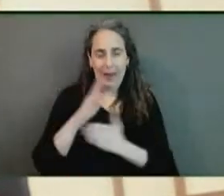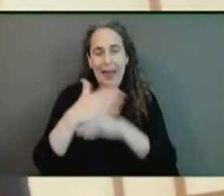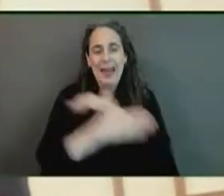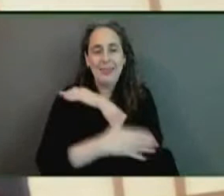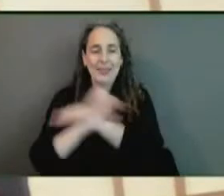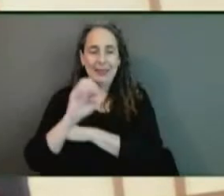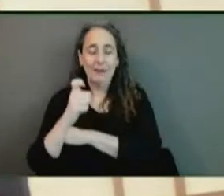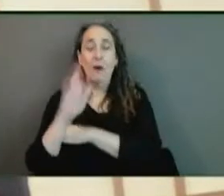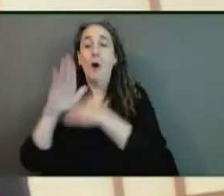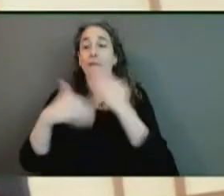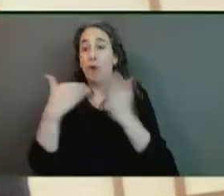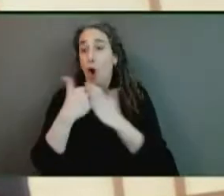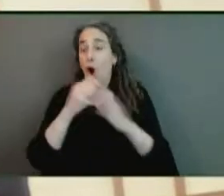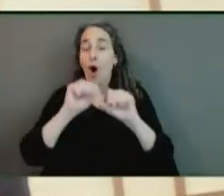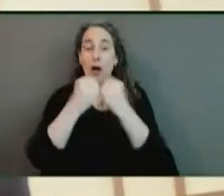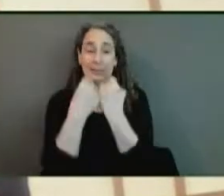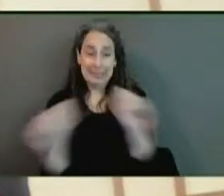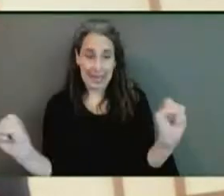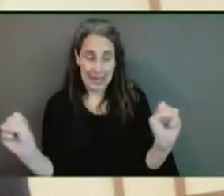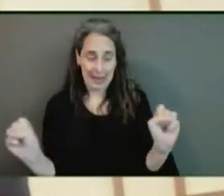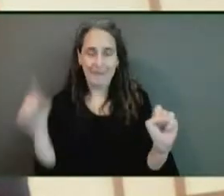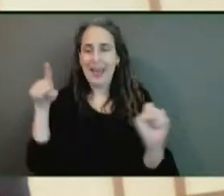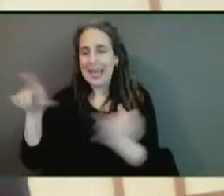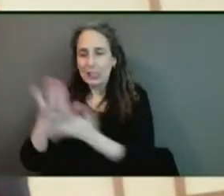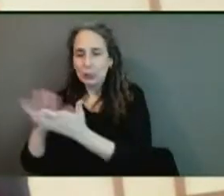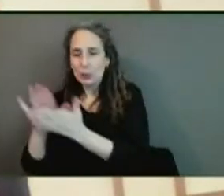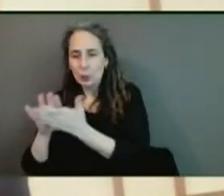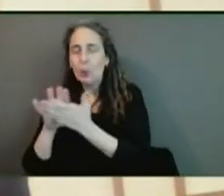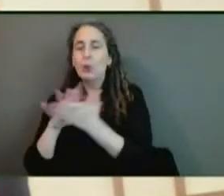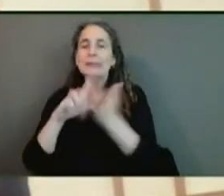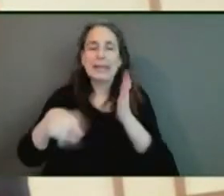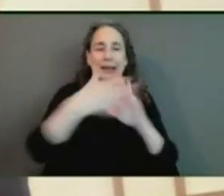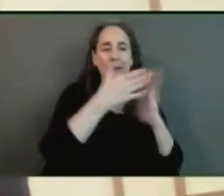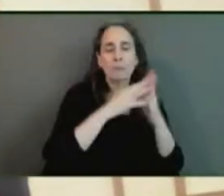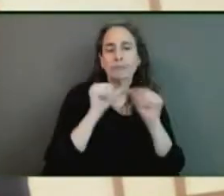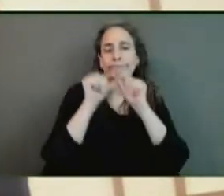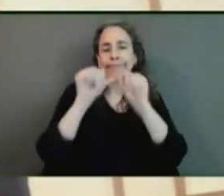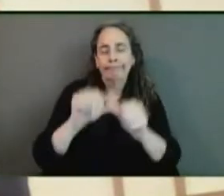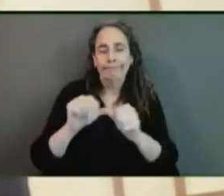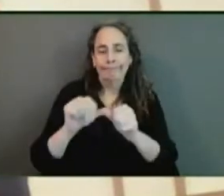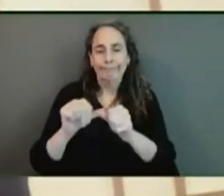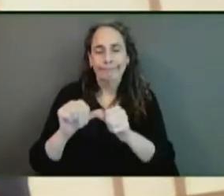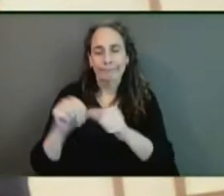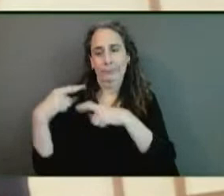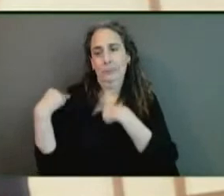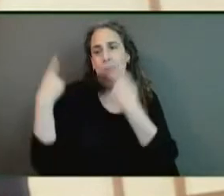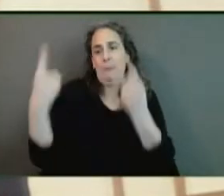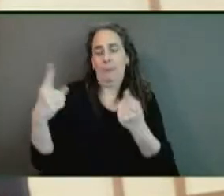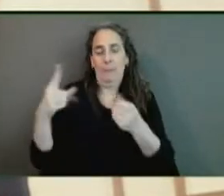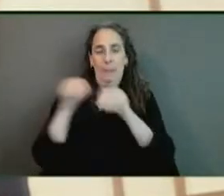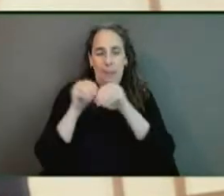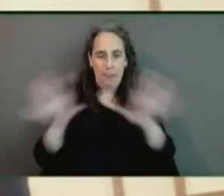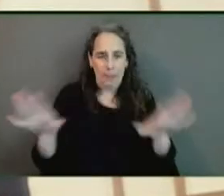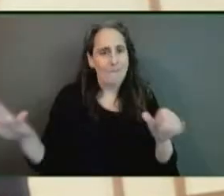services and the county executive in M.C.P.S. has been to keep us all safe, both in schools and in the community